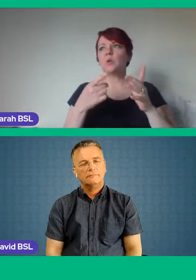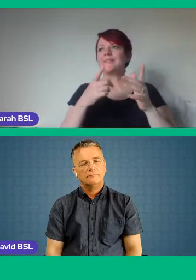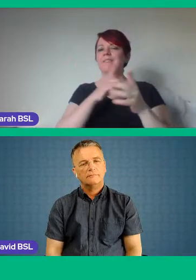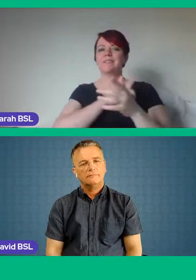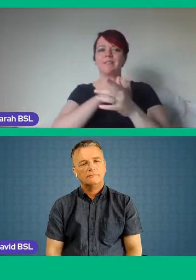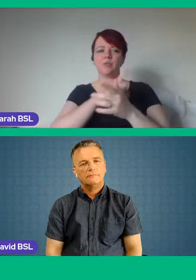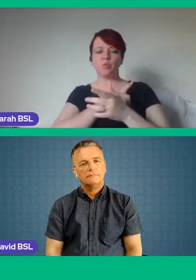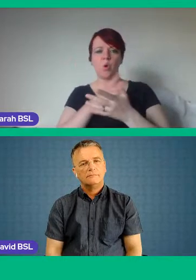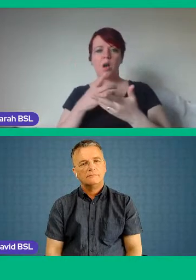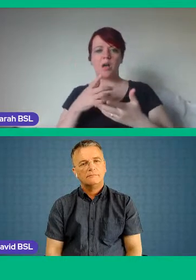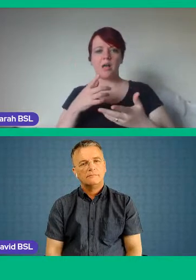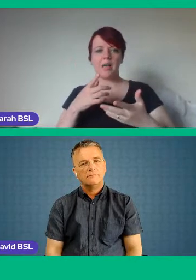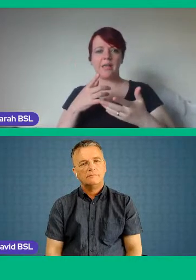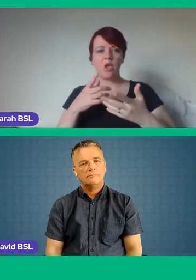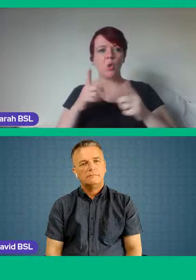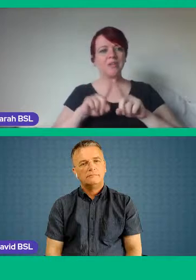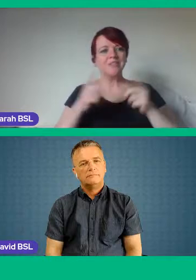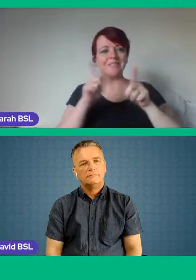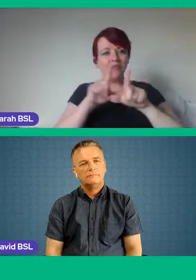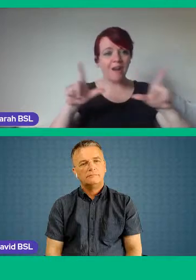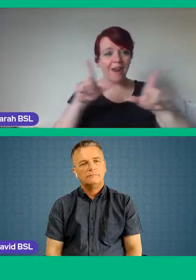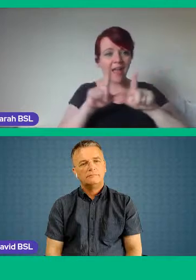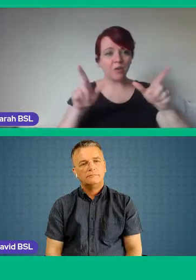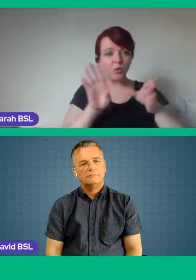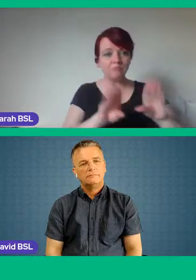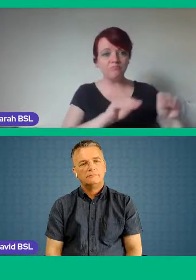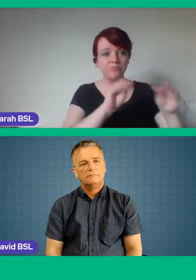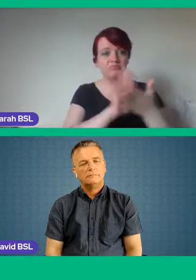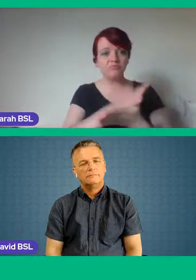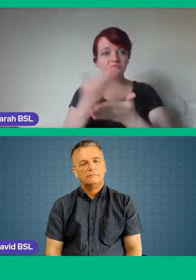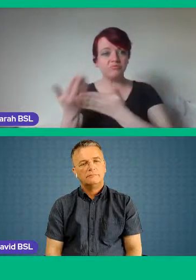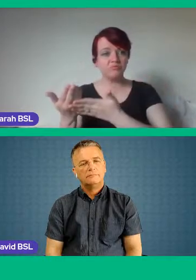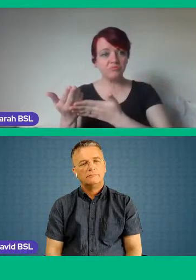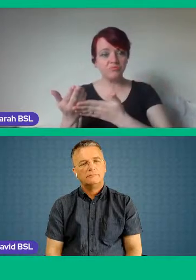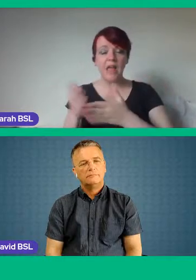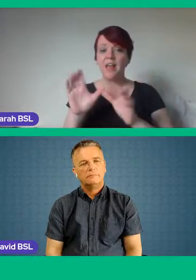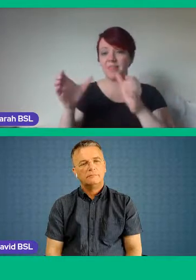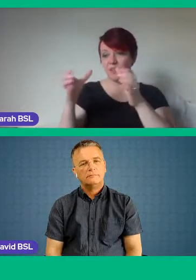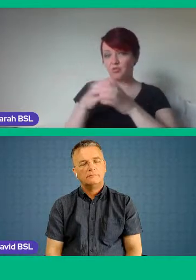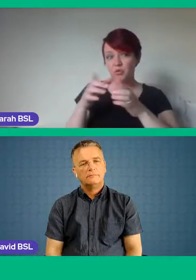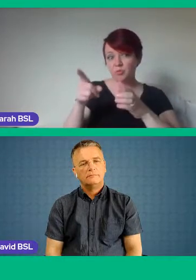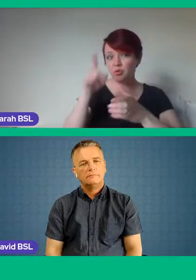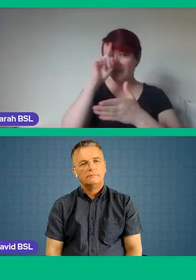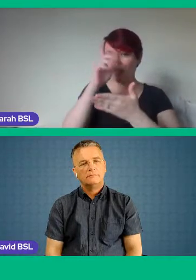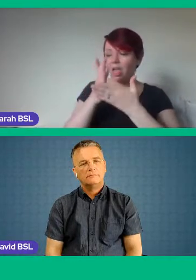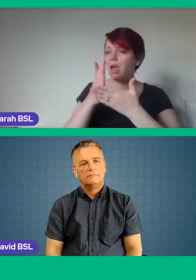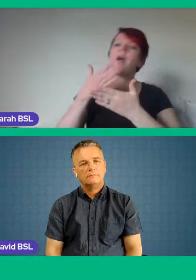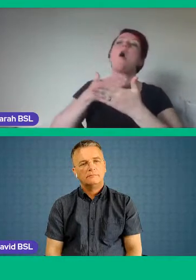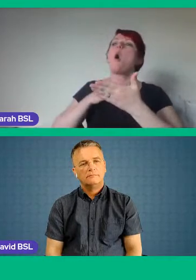hoodoo, Somali, and Arabic, the groups you are choosing to work with and who want to